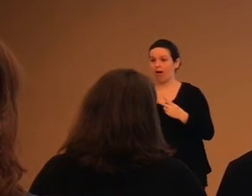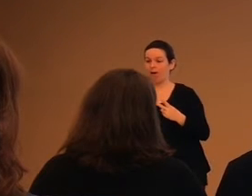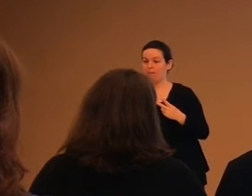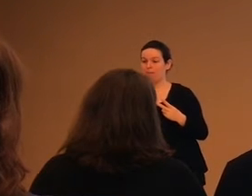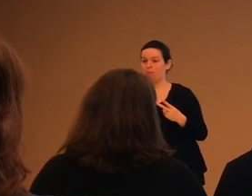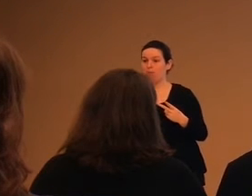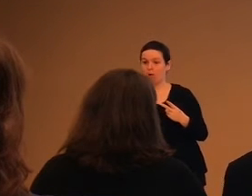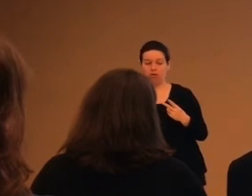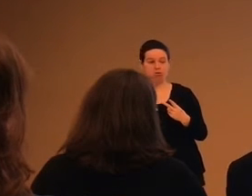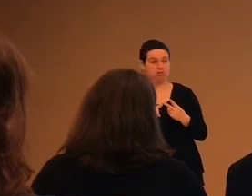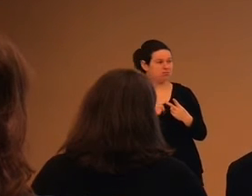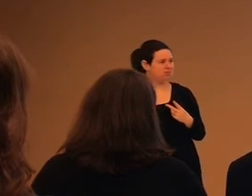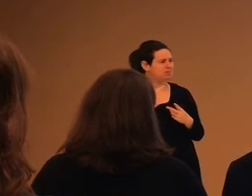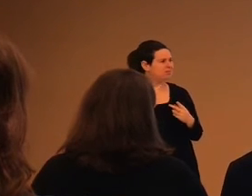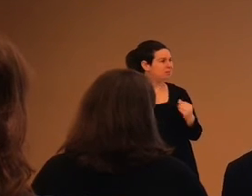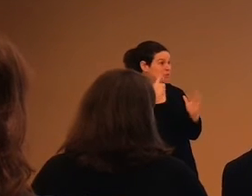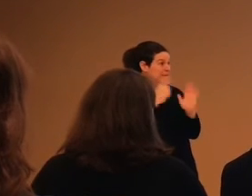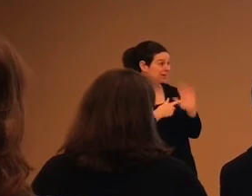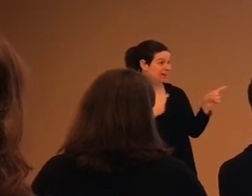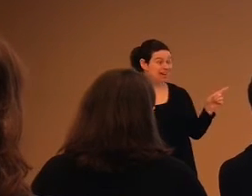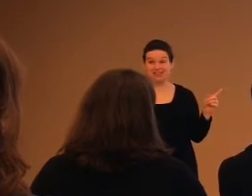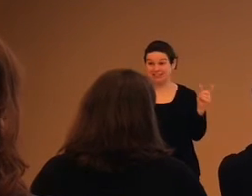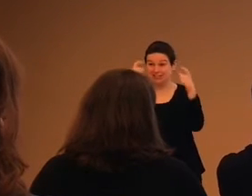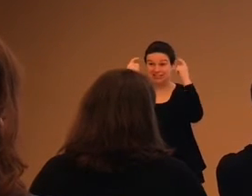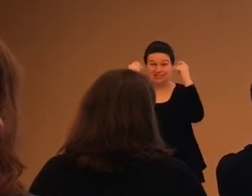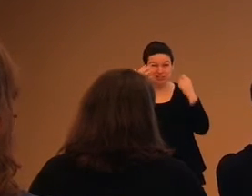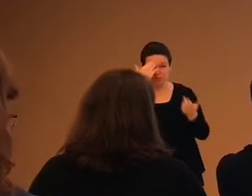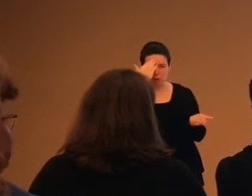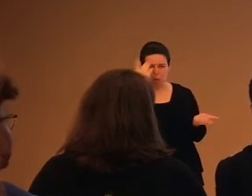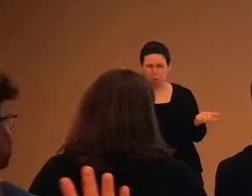How many of you recognize the apparatus we have in front of our eyes?